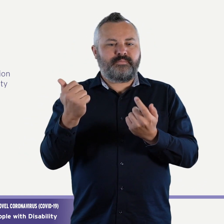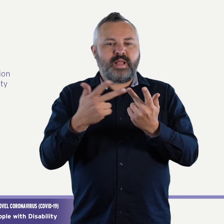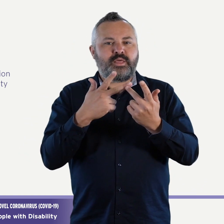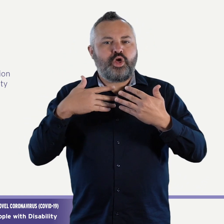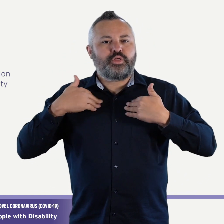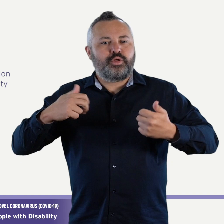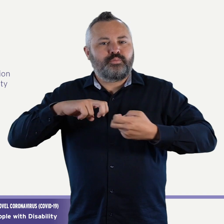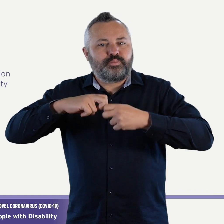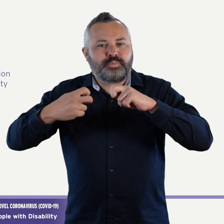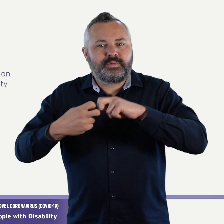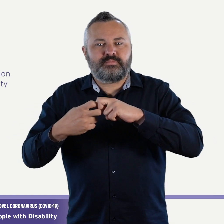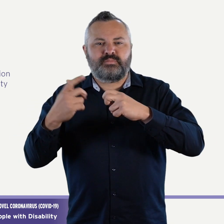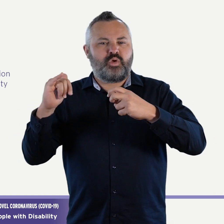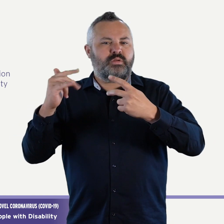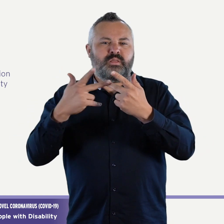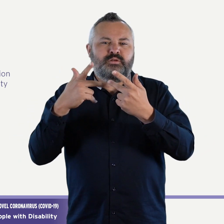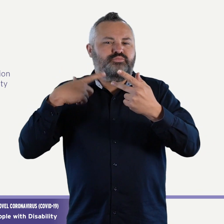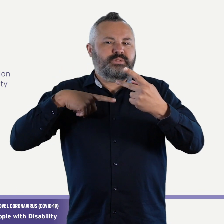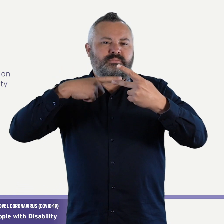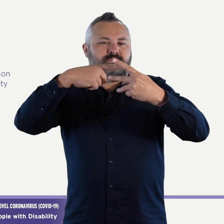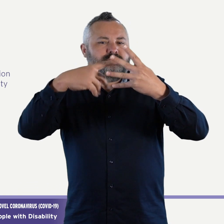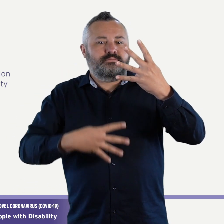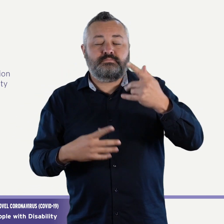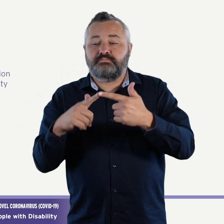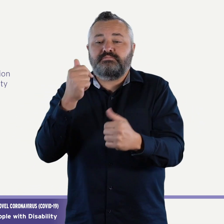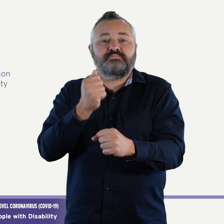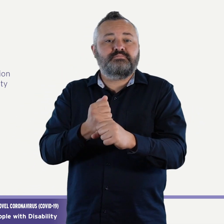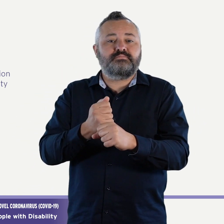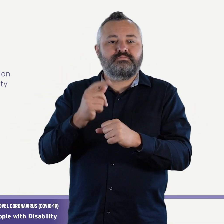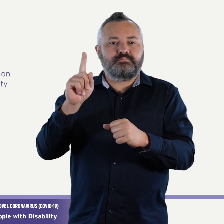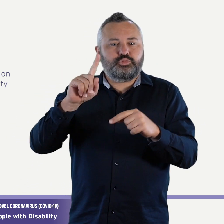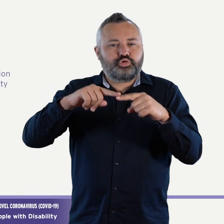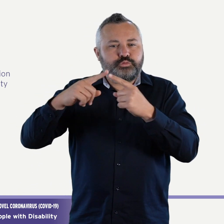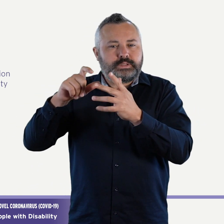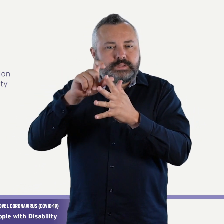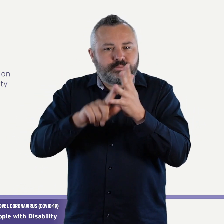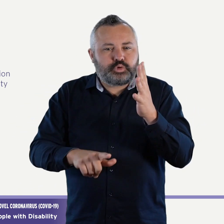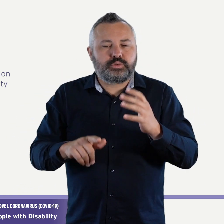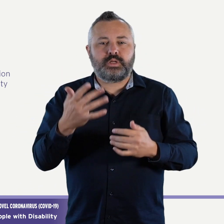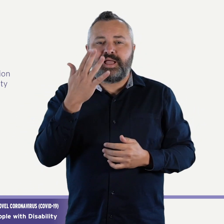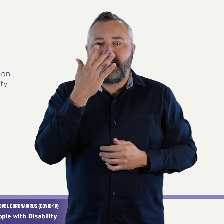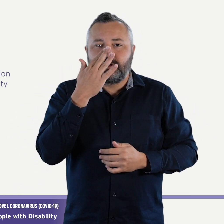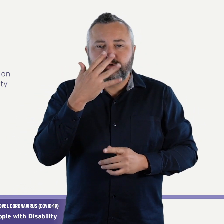underlying health issues, or where the nature of their disability, age,